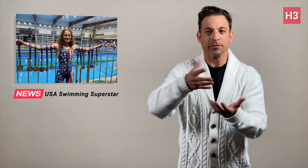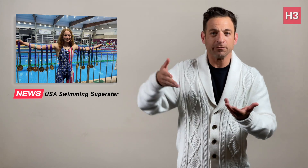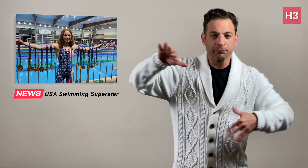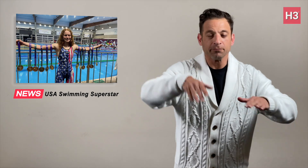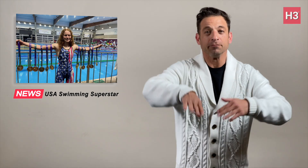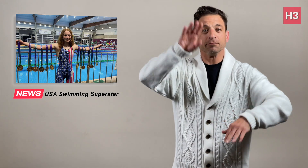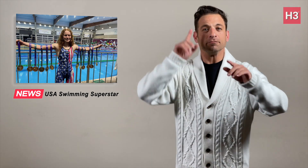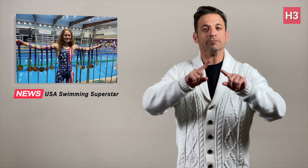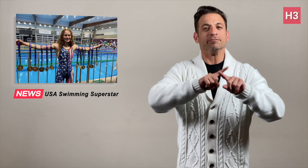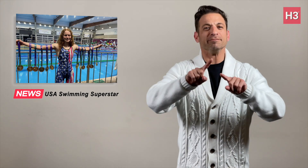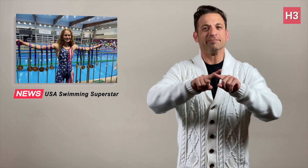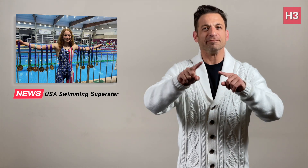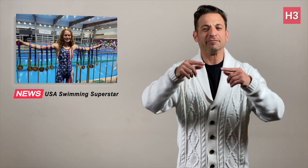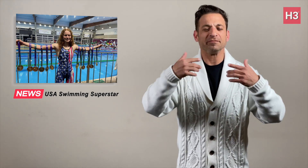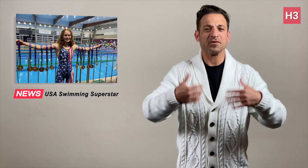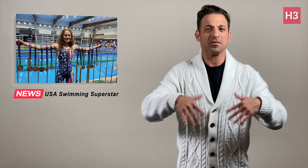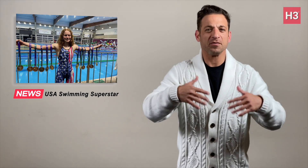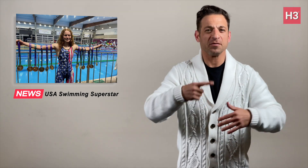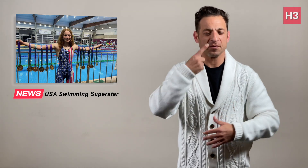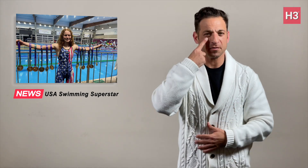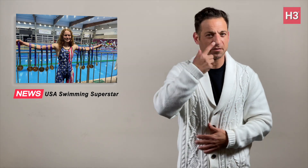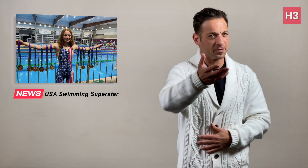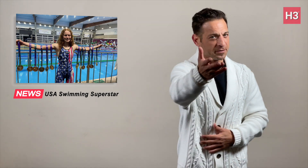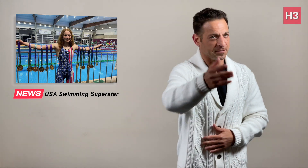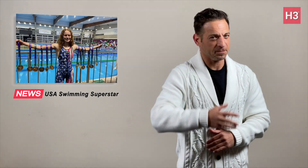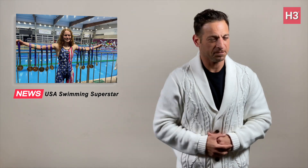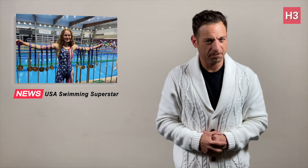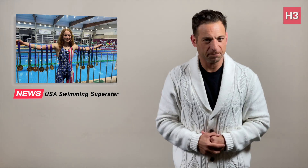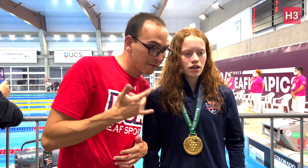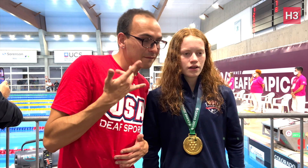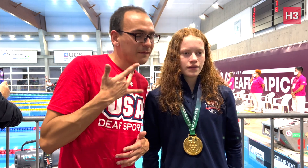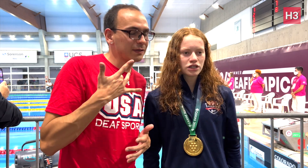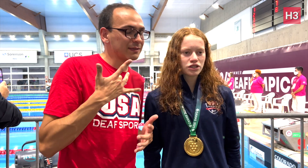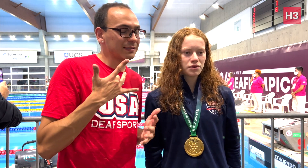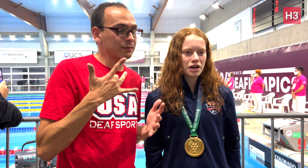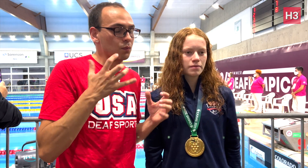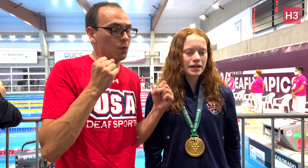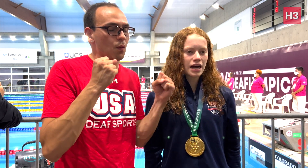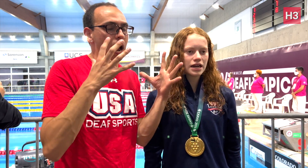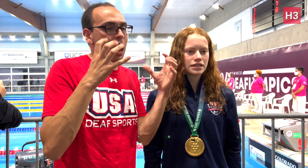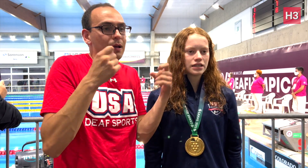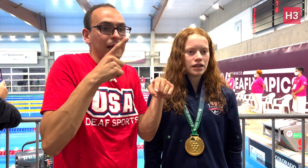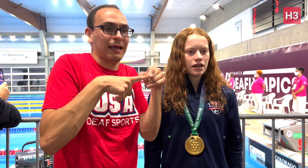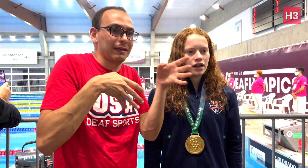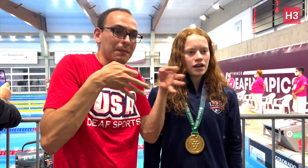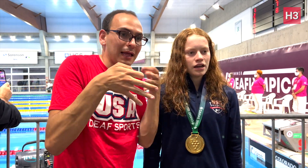in the final of Women's 200m medley. It was unbelievable,